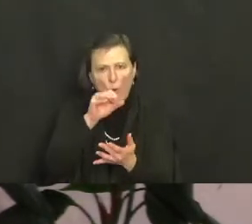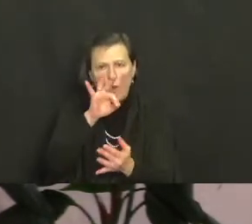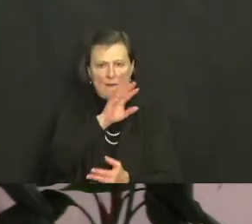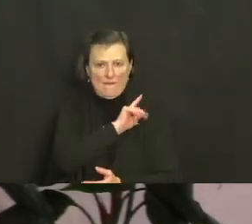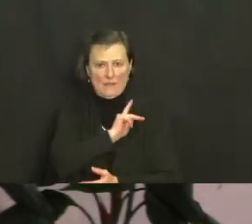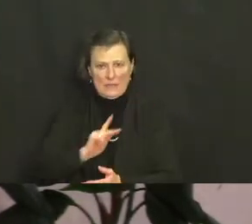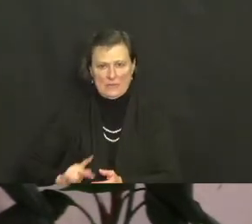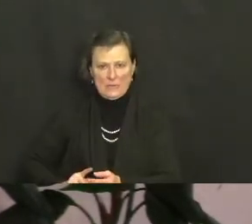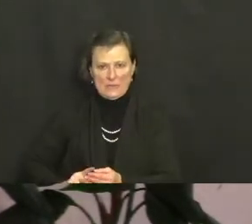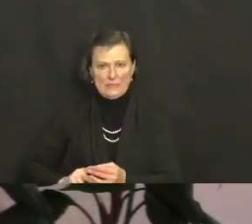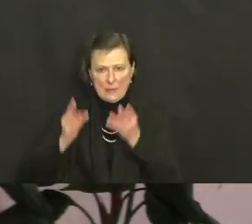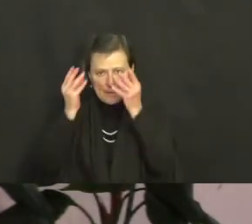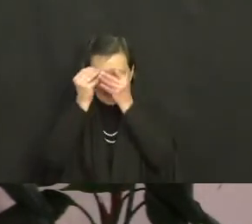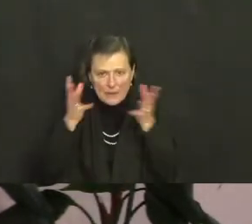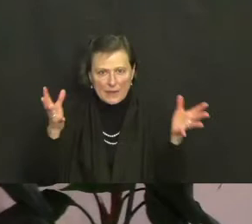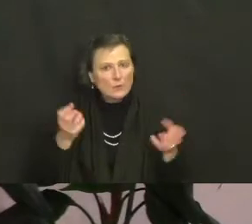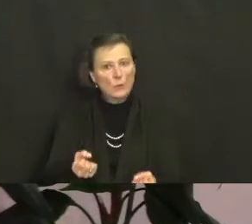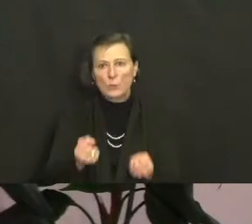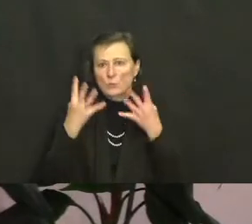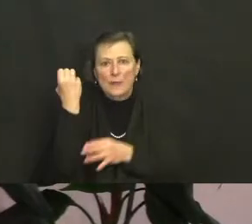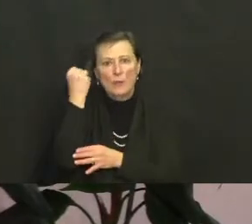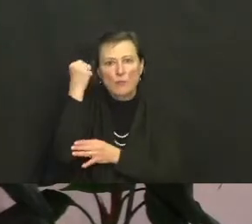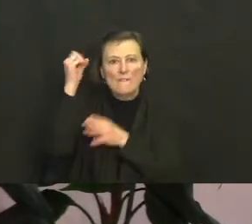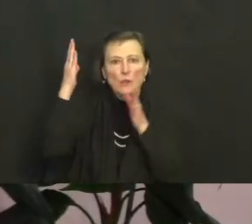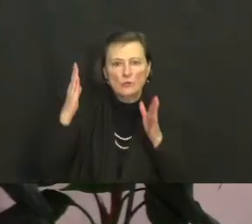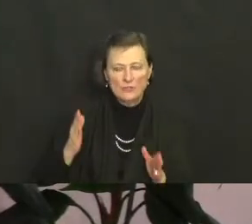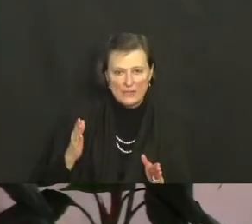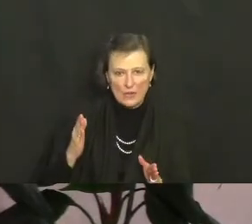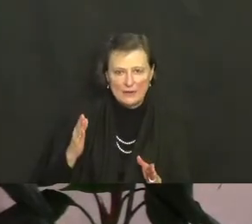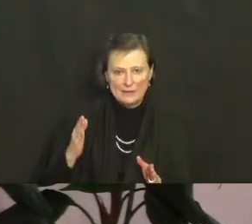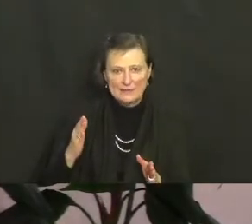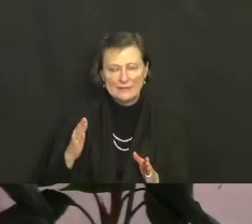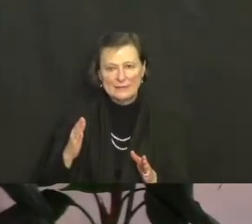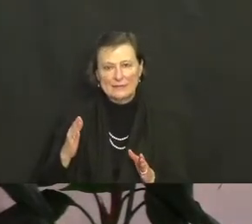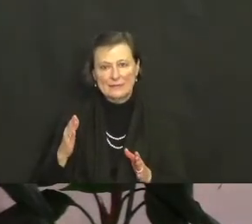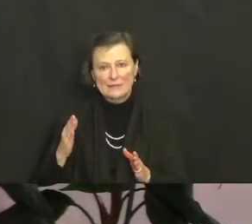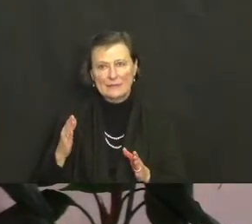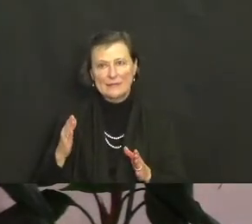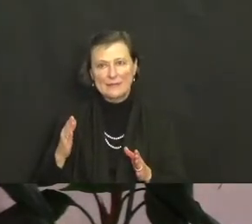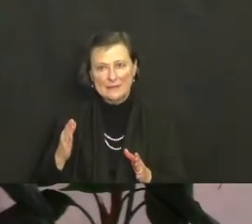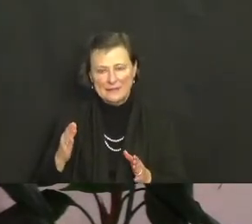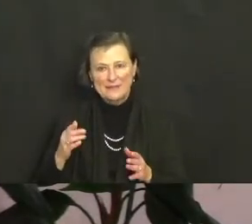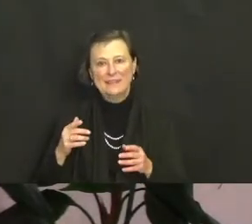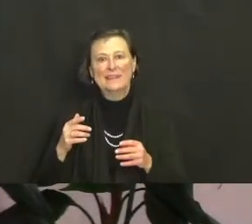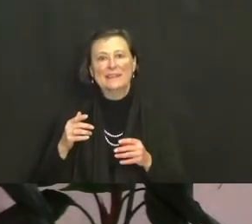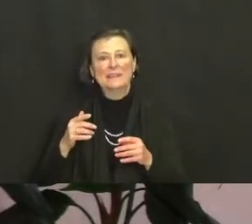many revolutionaries dismiss the revolutionary, non-violent side of King's philosophy.